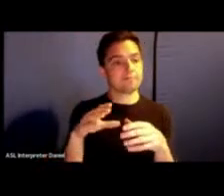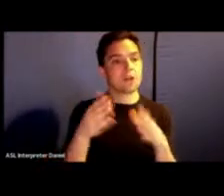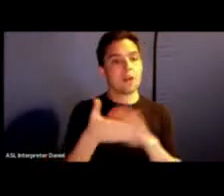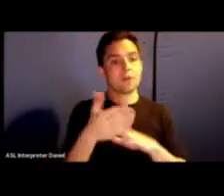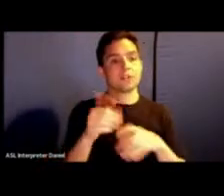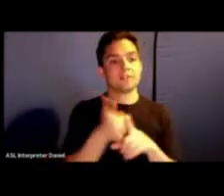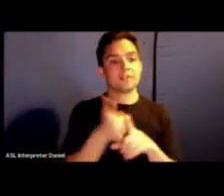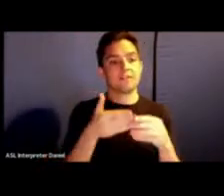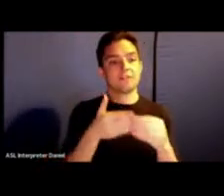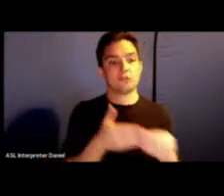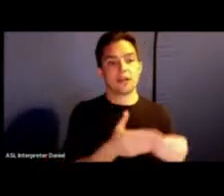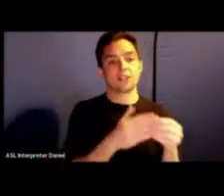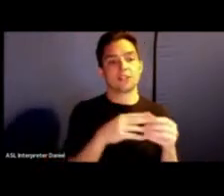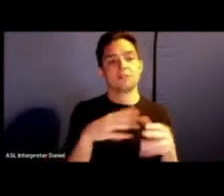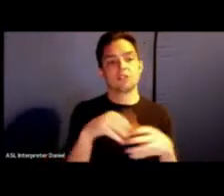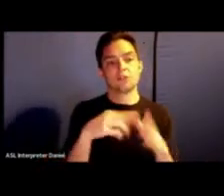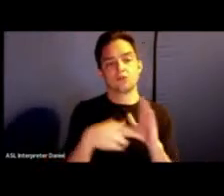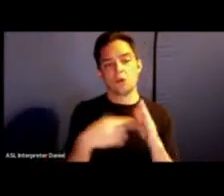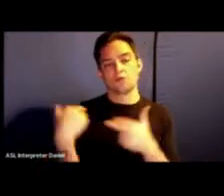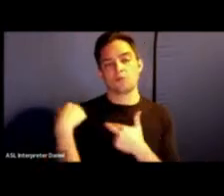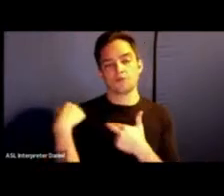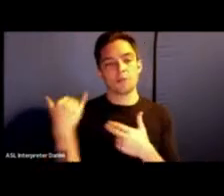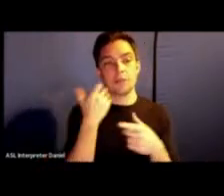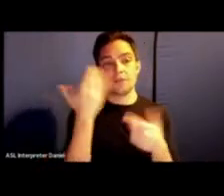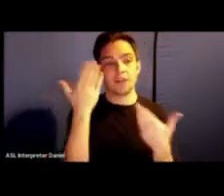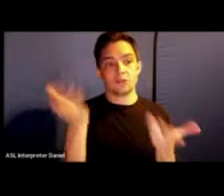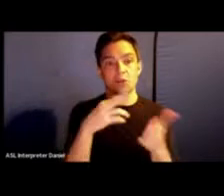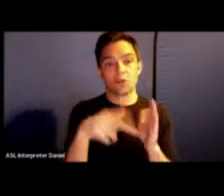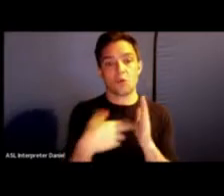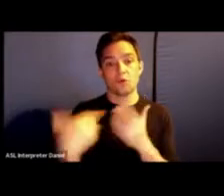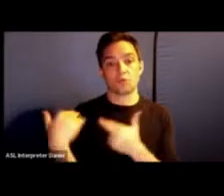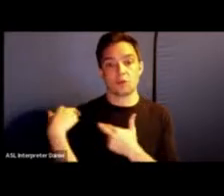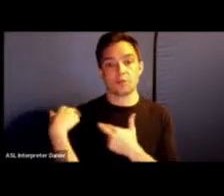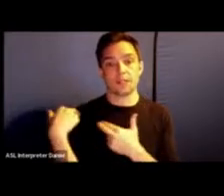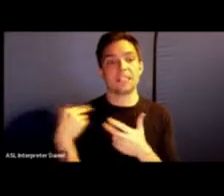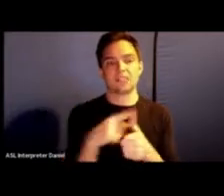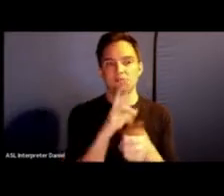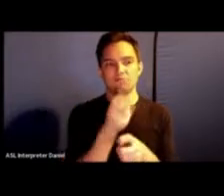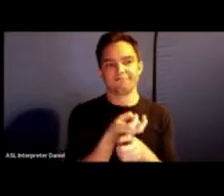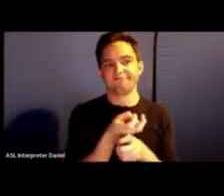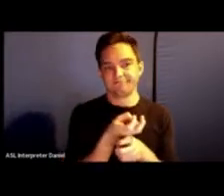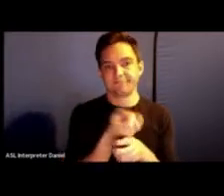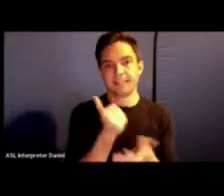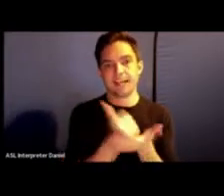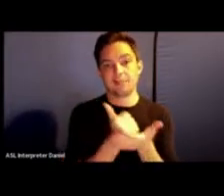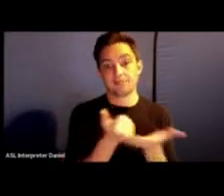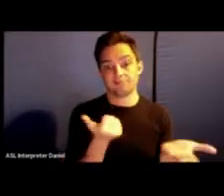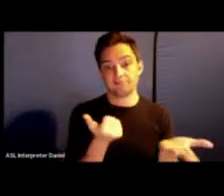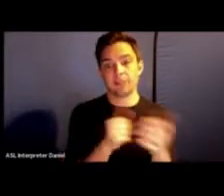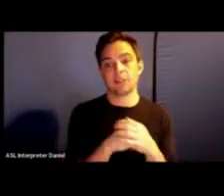responsibilities. Honestly, if they don't know the roles and responsibilities, it's going to be really hard to help anyone